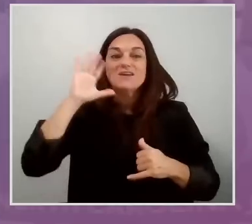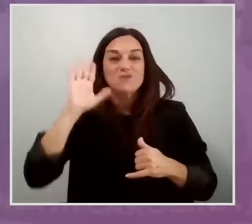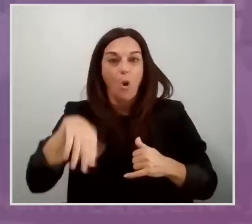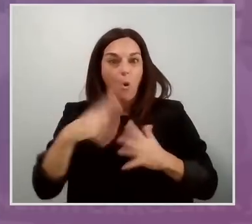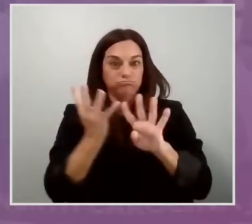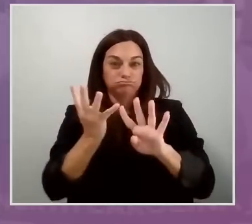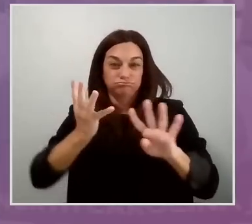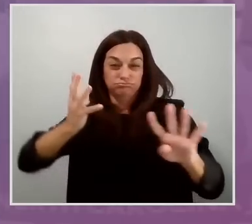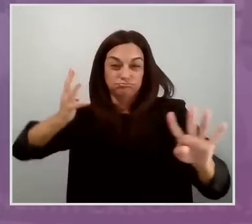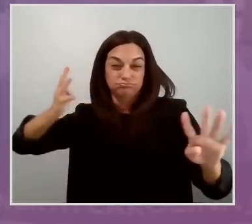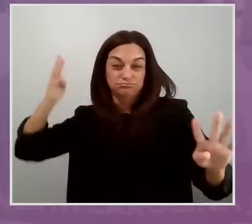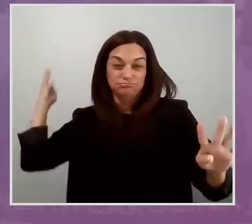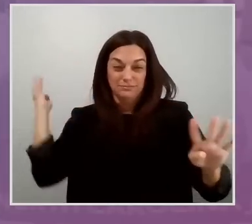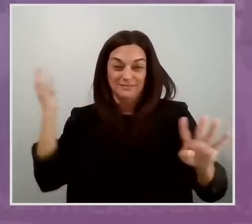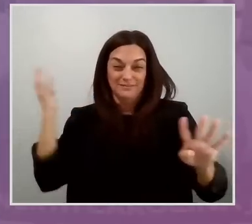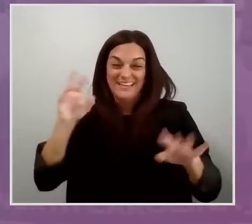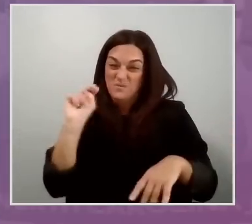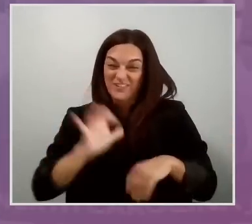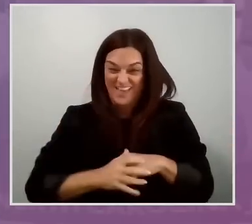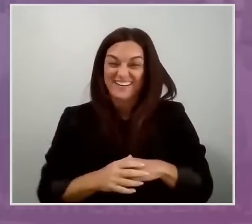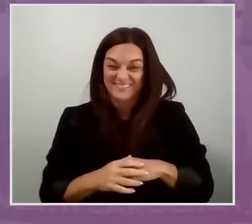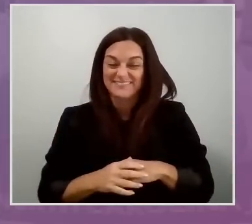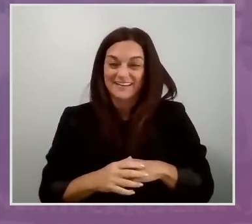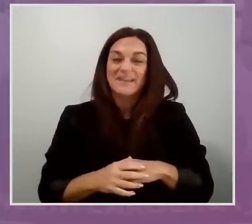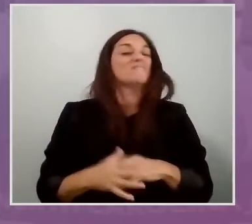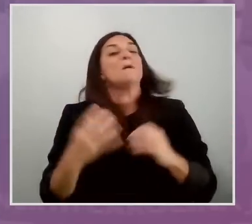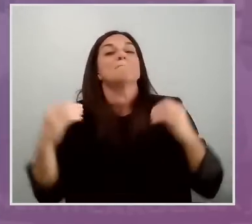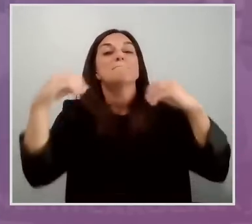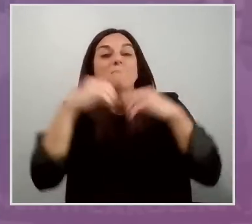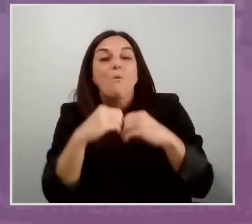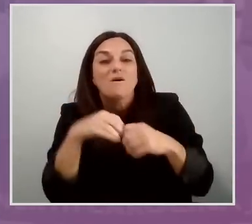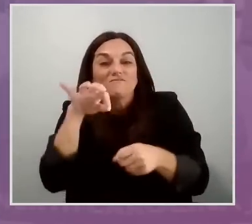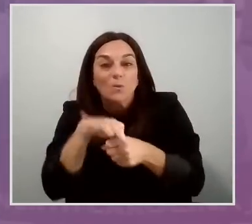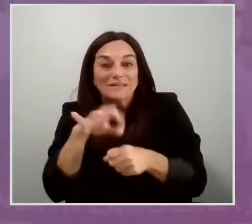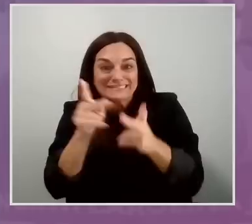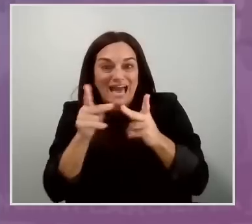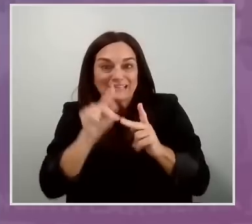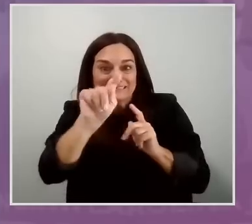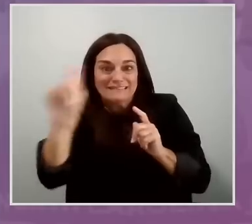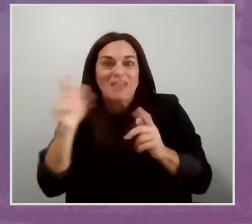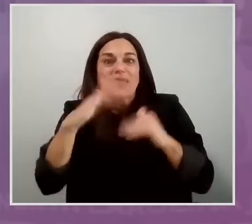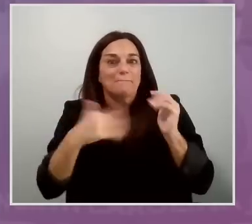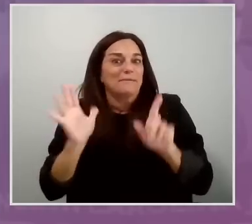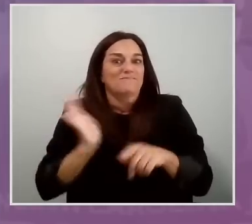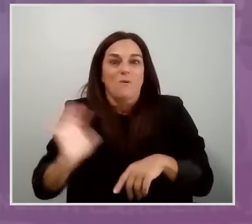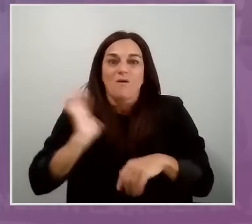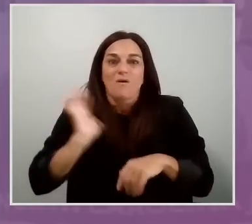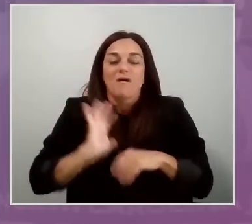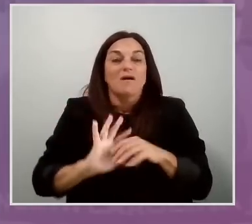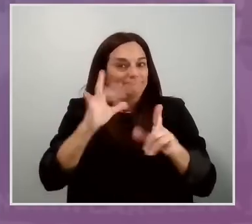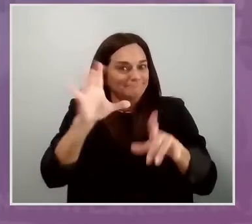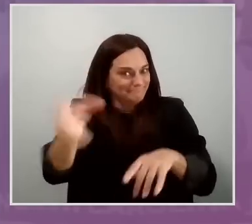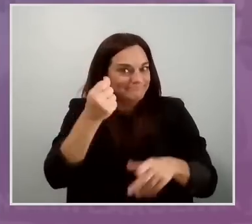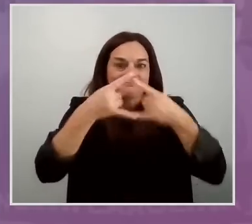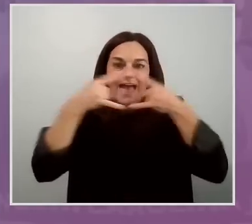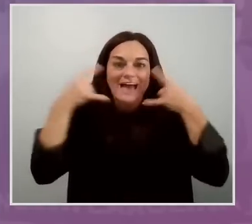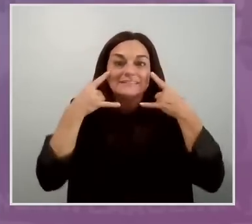EARLY VOTING STARTED TODAY. AND I KNOW THERE WERE LINES OUT THE DOOR IN NORTH CAROLINA.